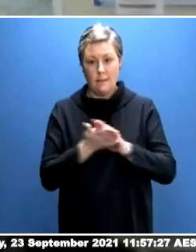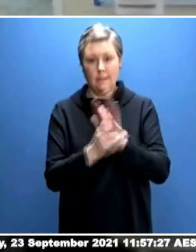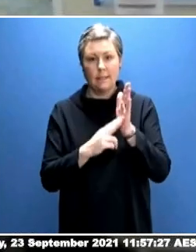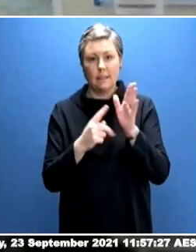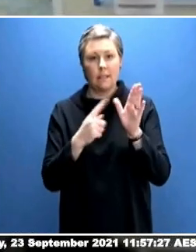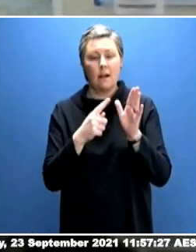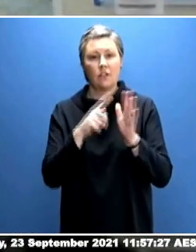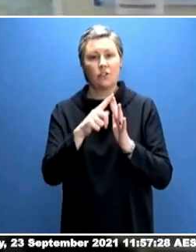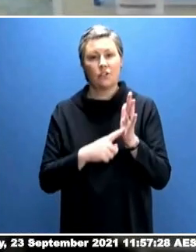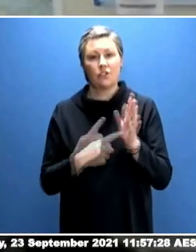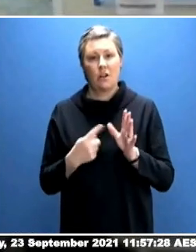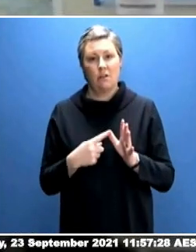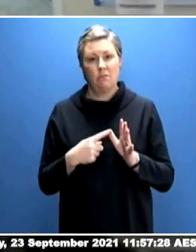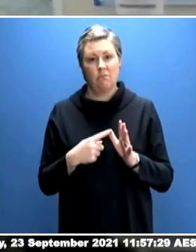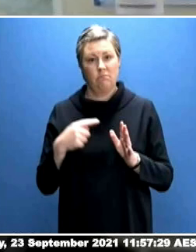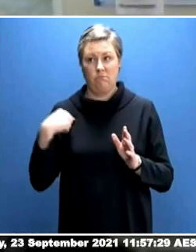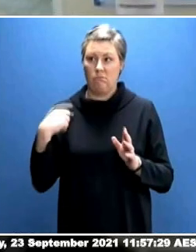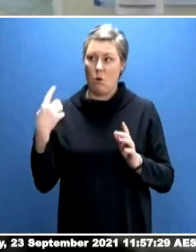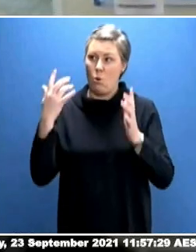I've been a lawyer for about 20 years.